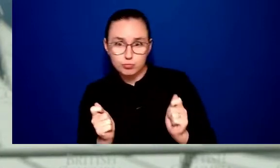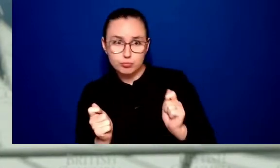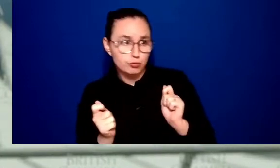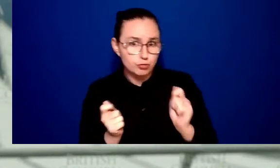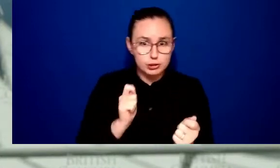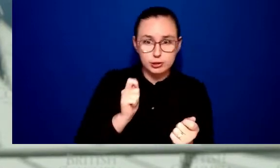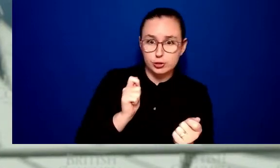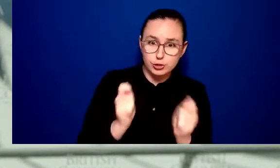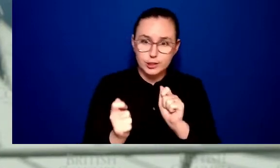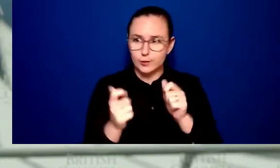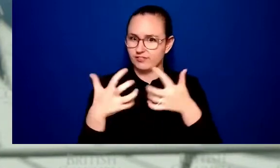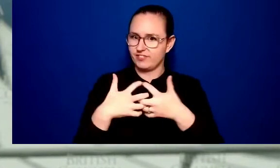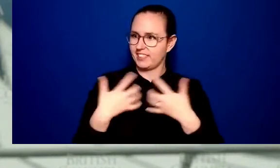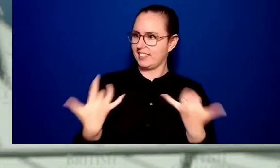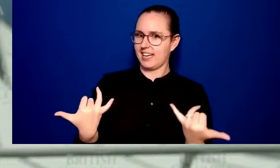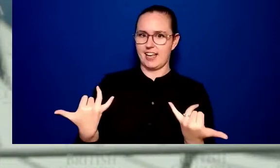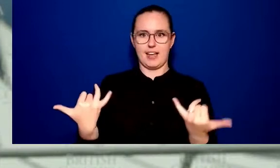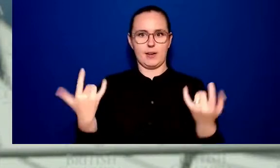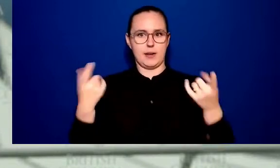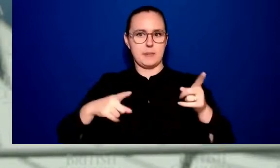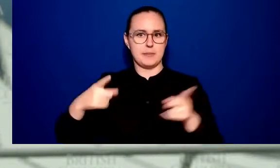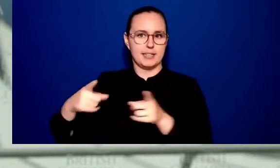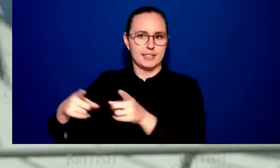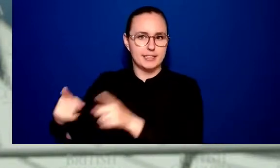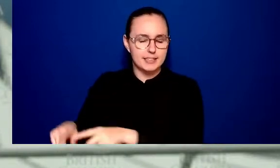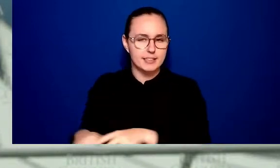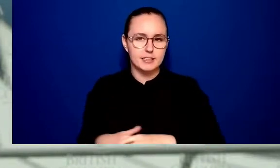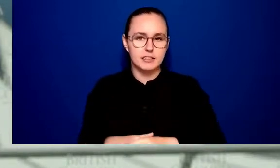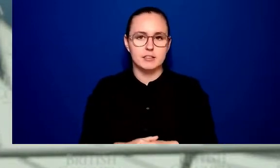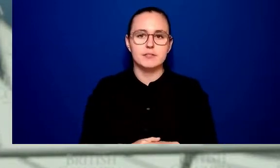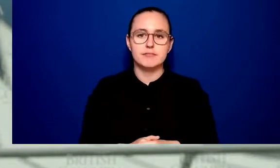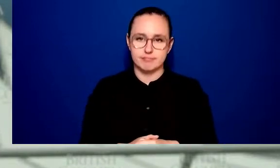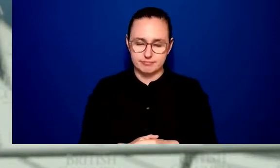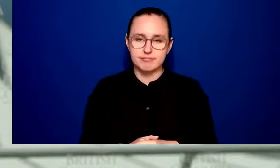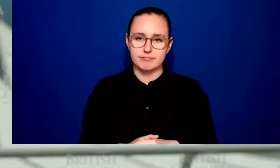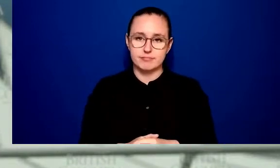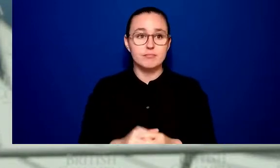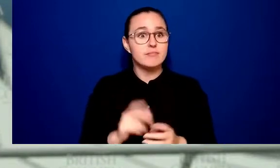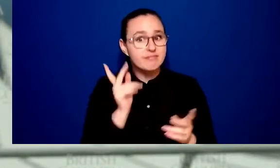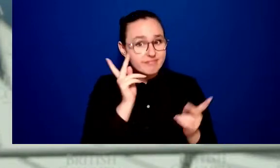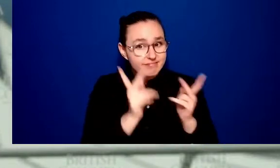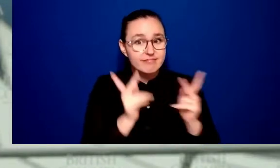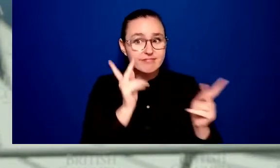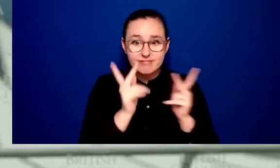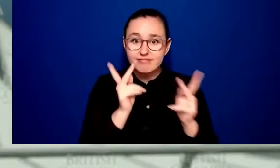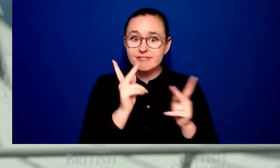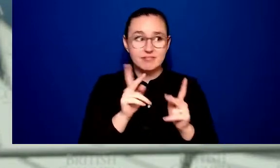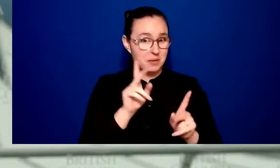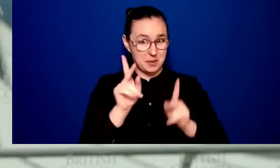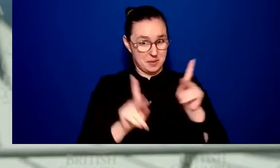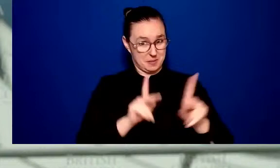interconnected we all are. That the choices we make affect not